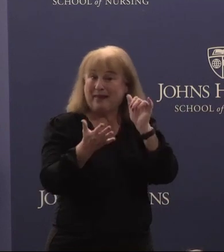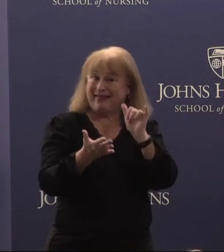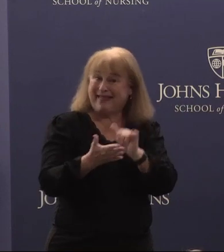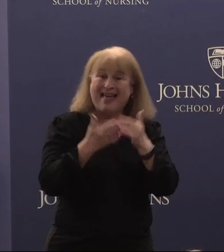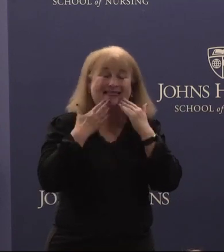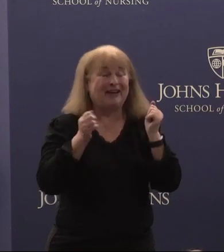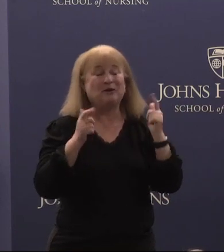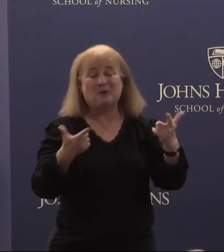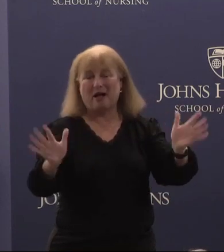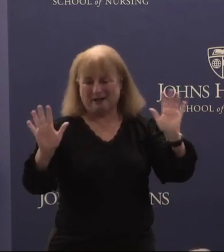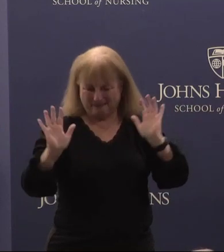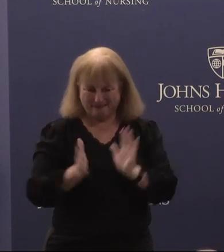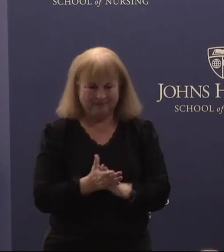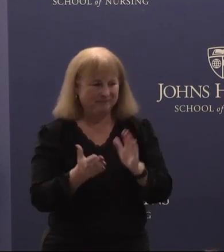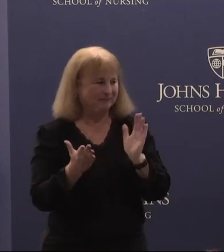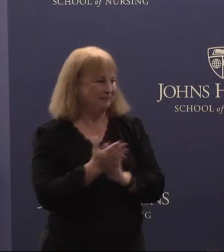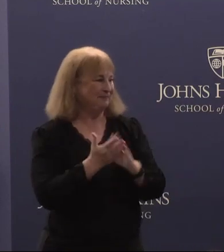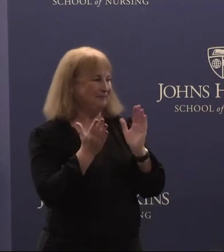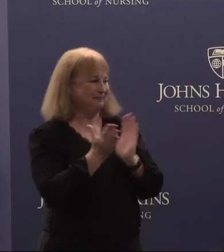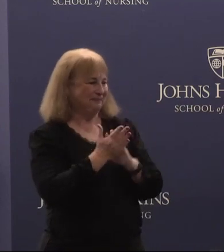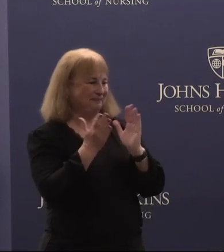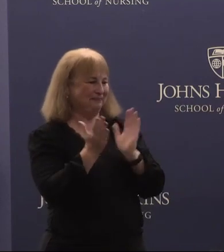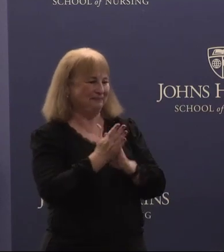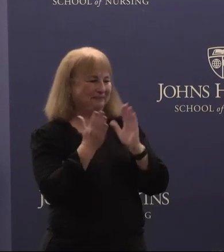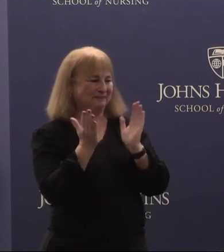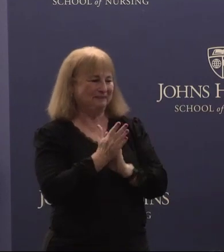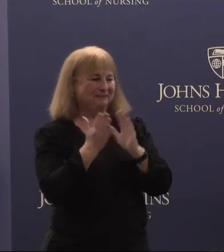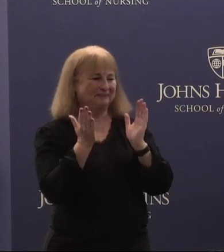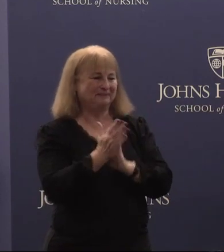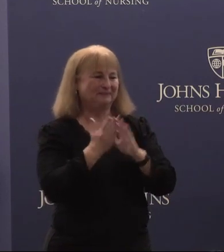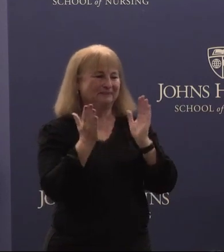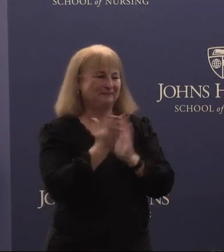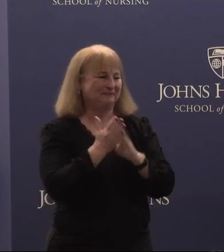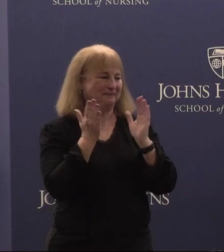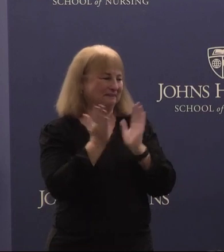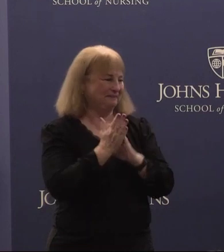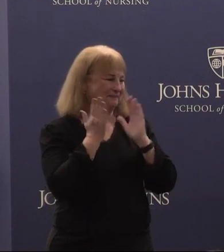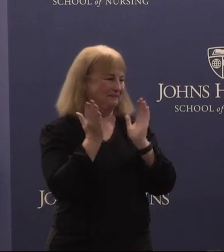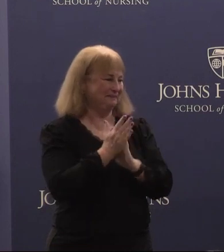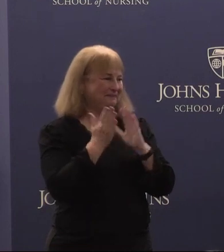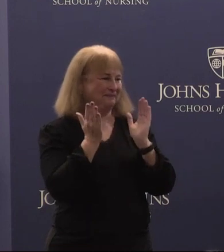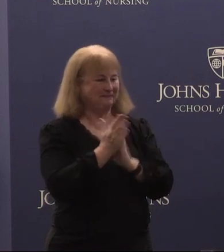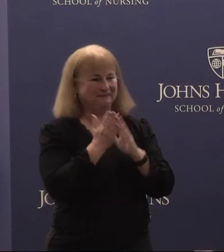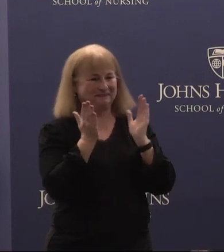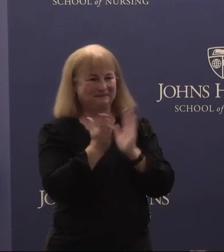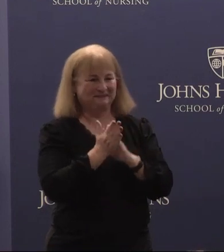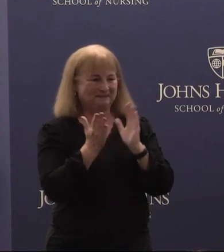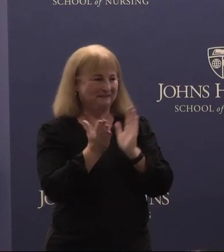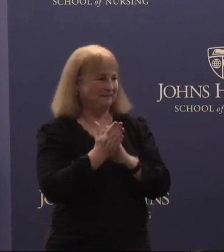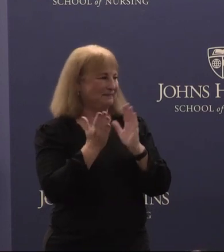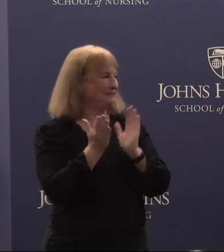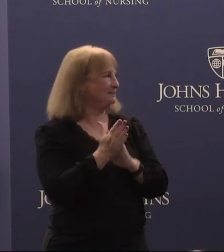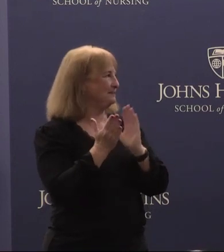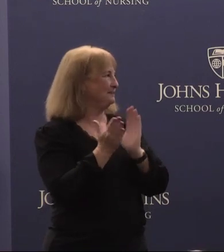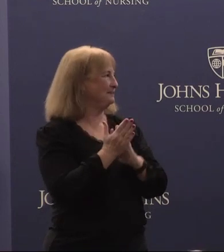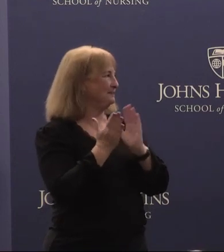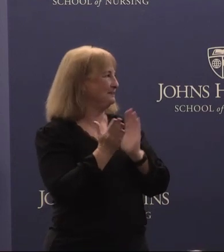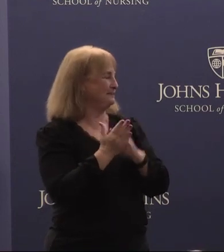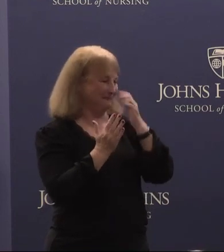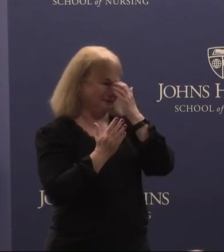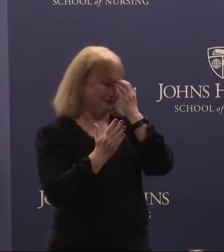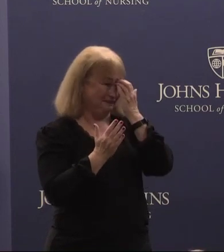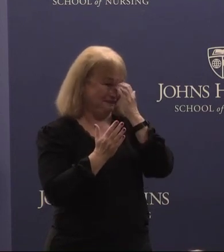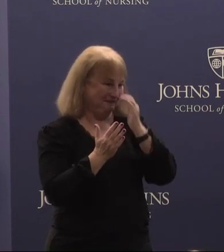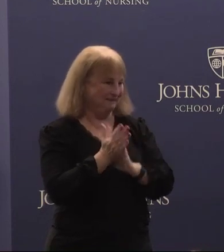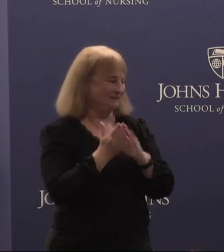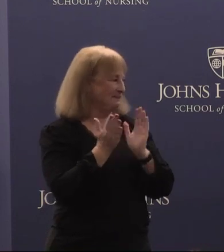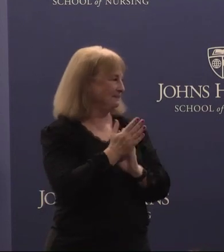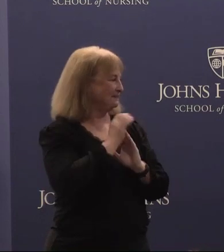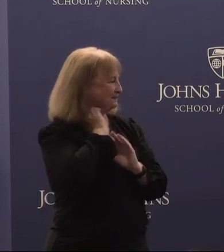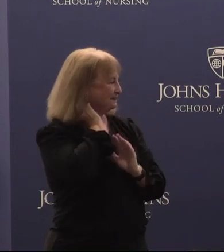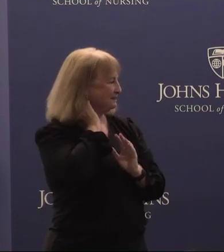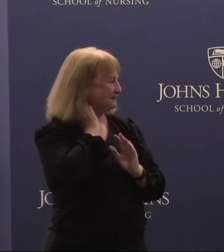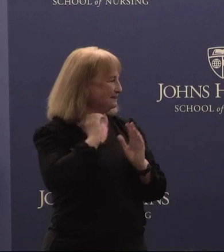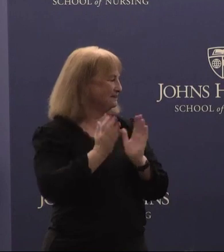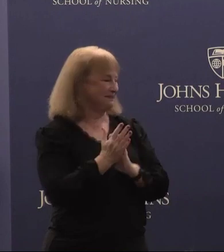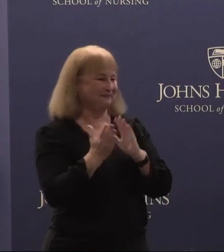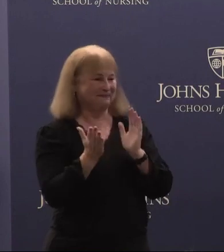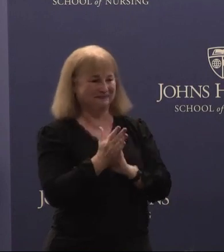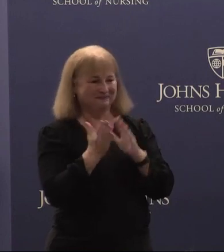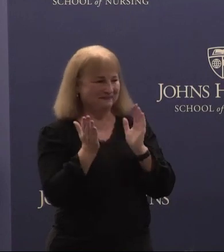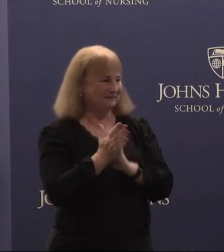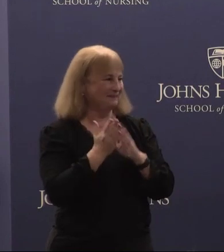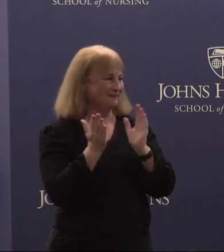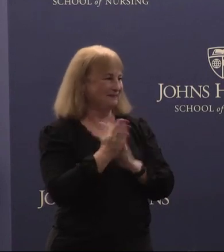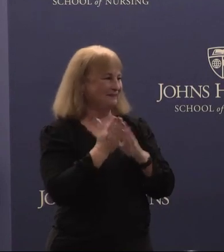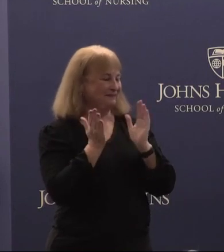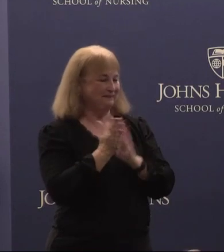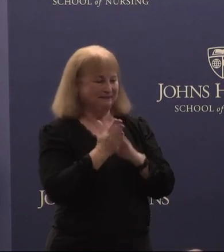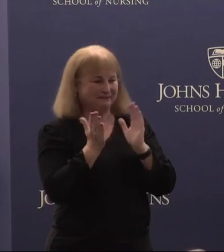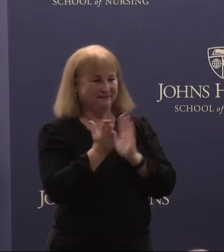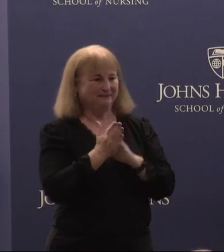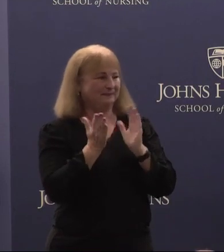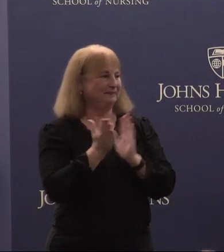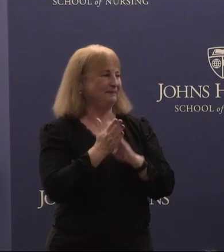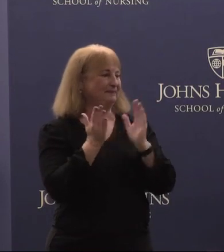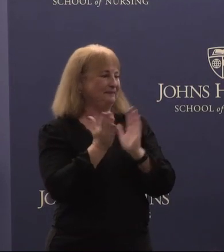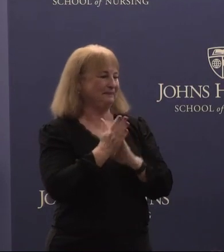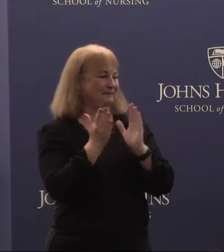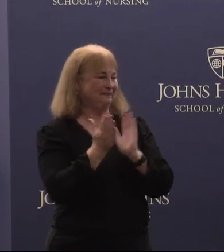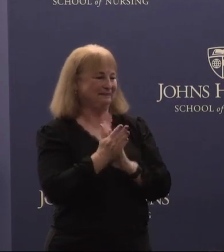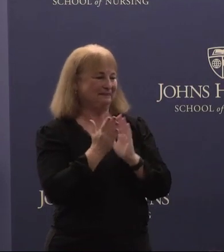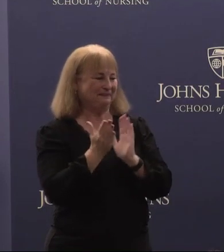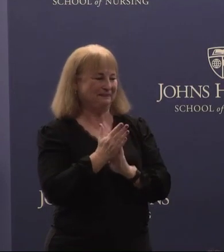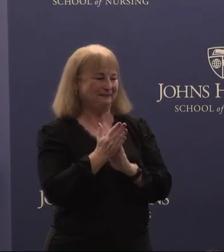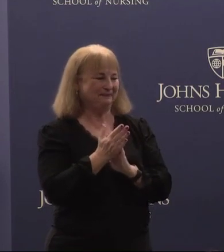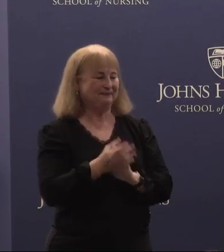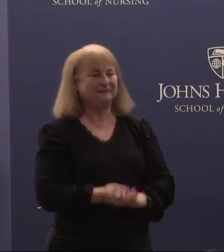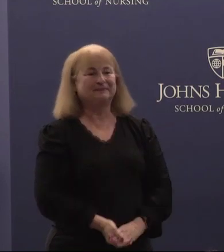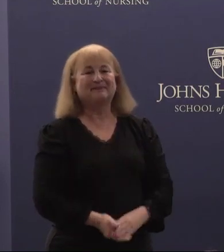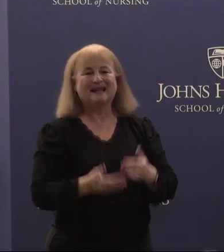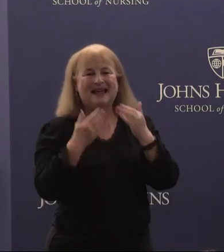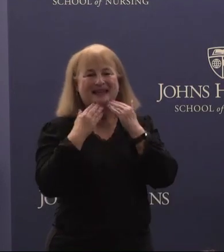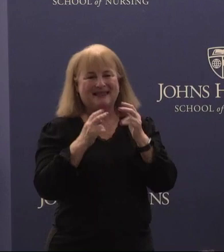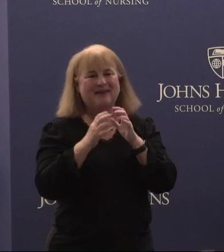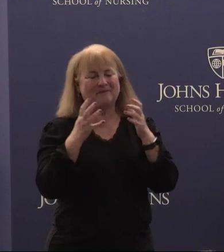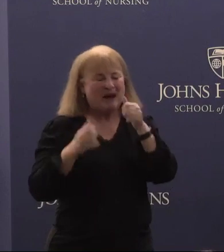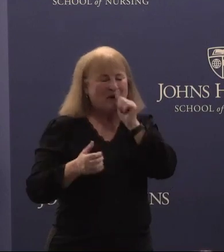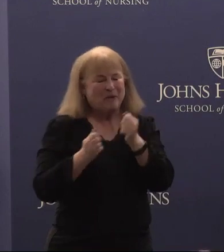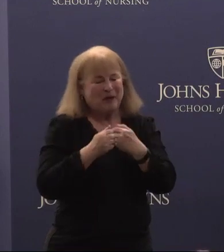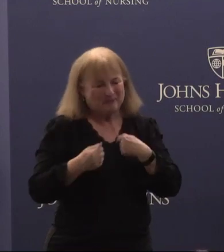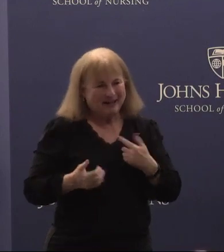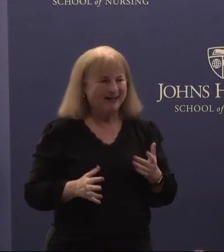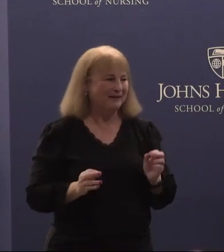all and thanks for bearing with me. Alright Dr. Lisa